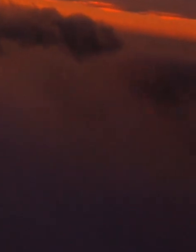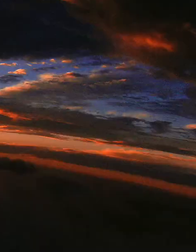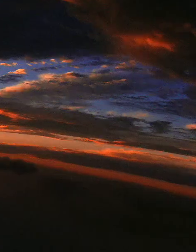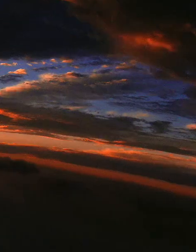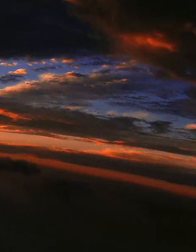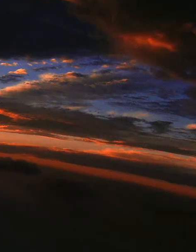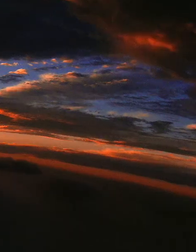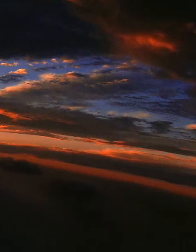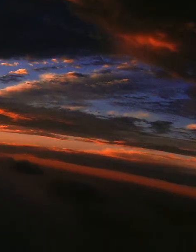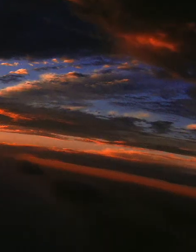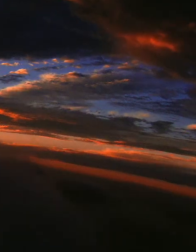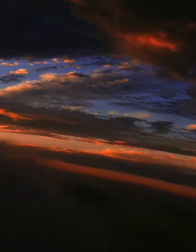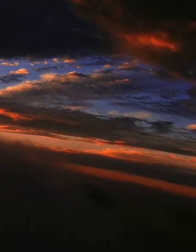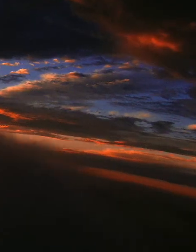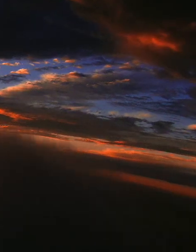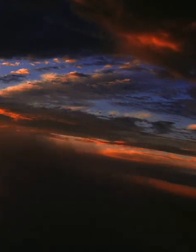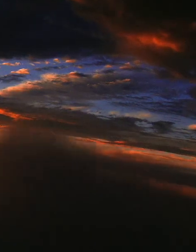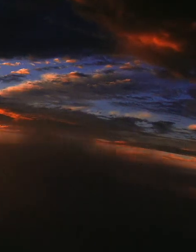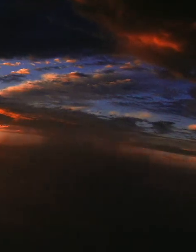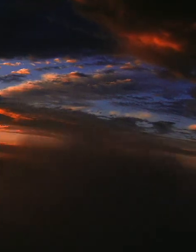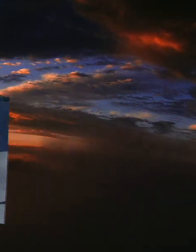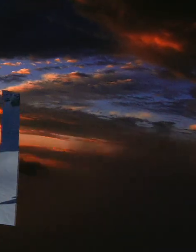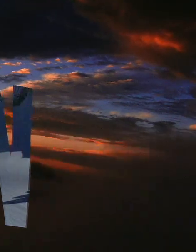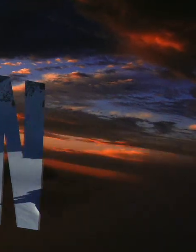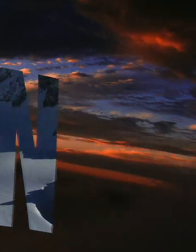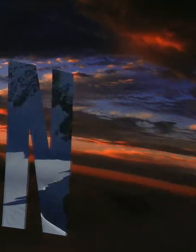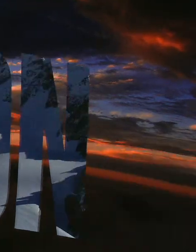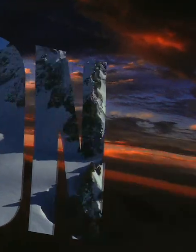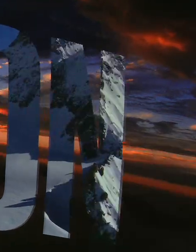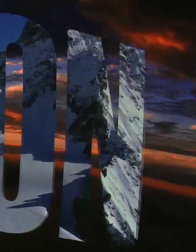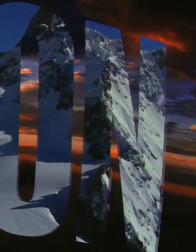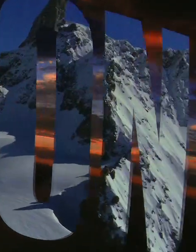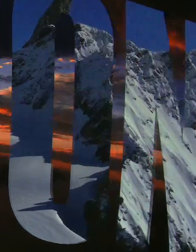Your ambition is what changes the world.